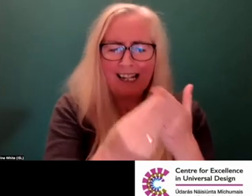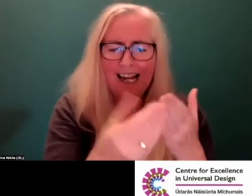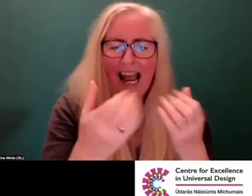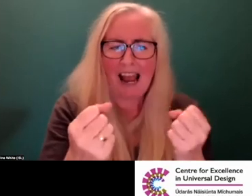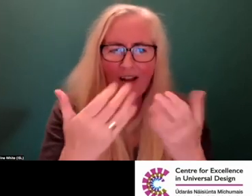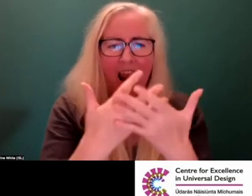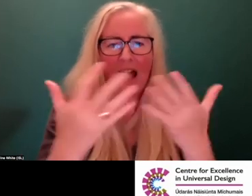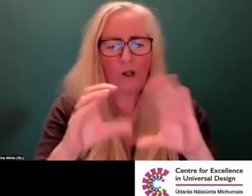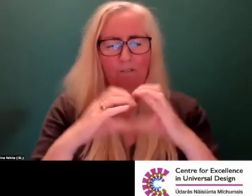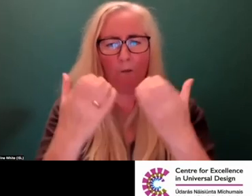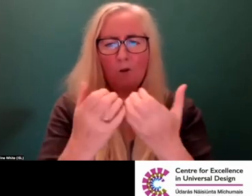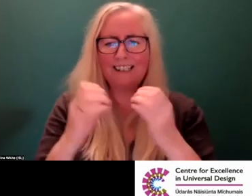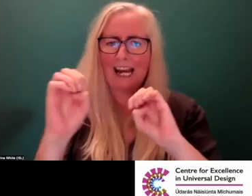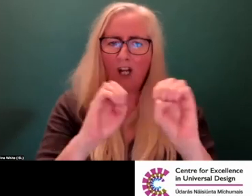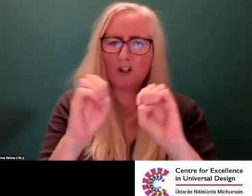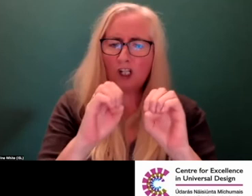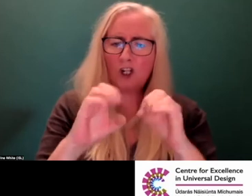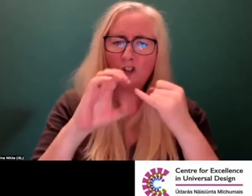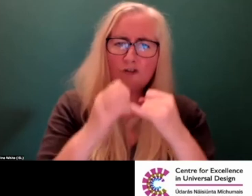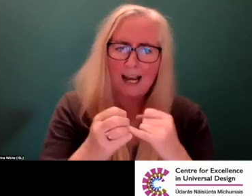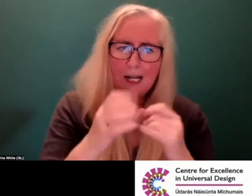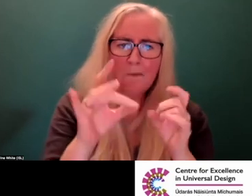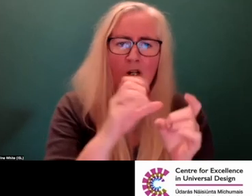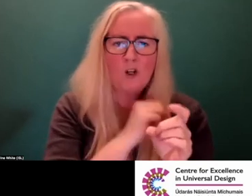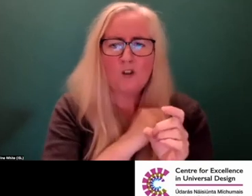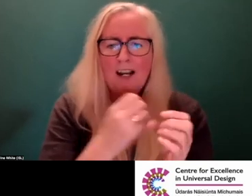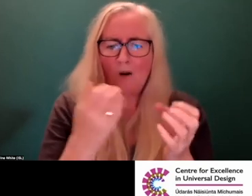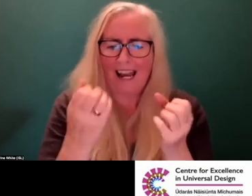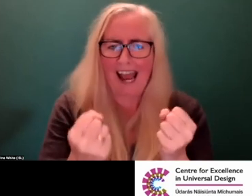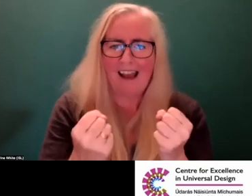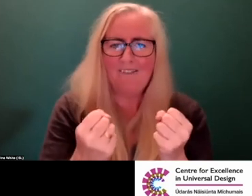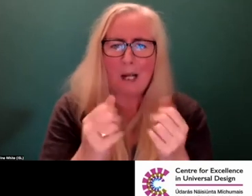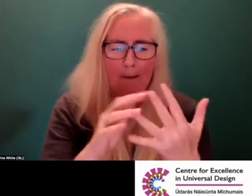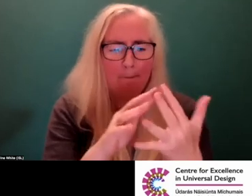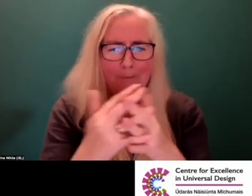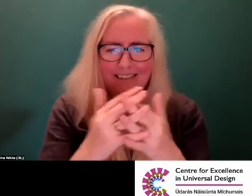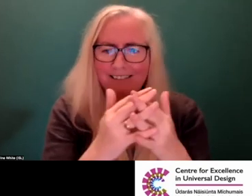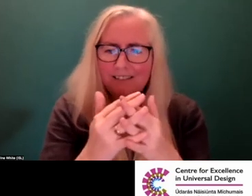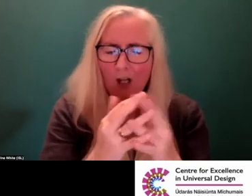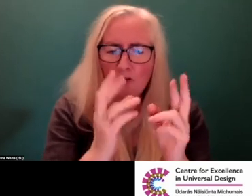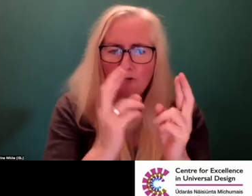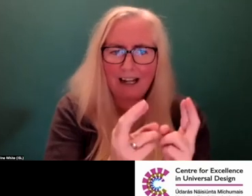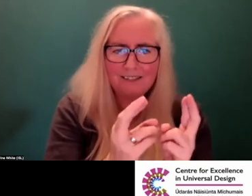think there's a lot of community energy around to try and make them right and I think there's every chance that we would get the mix right and we would get the,